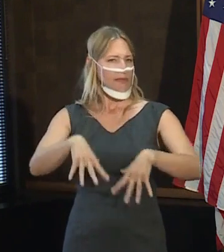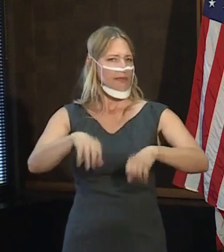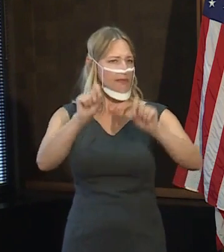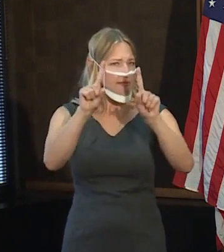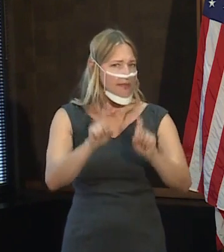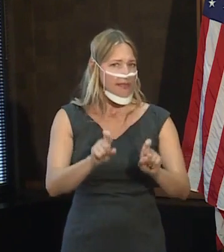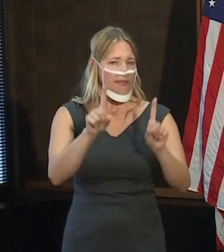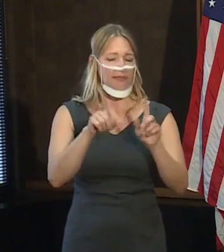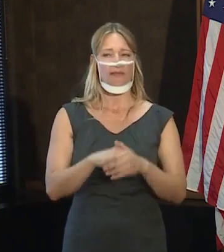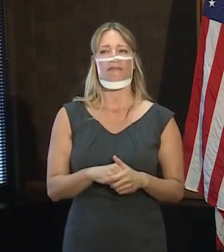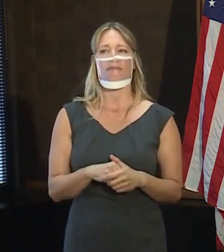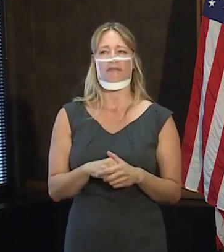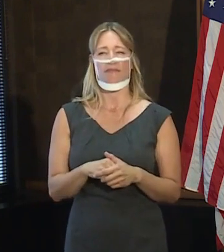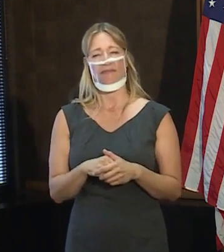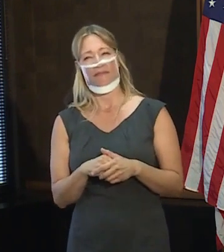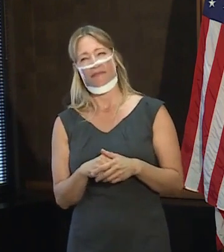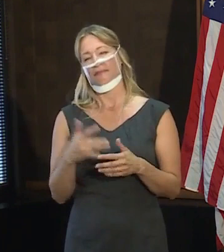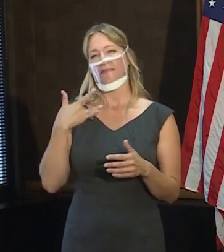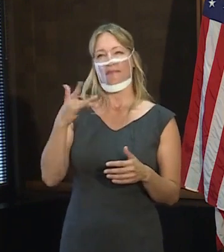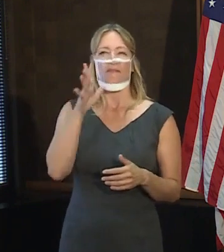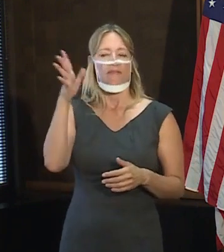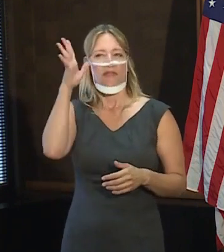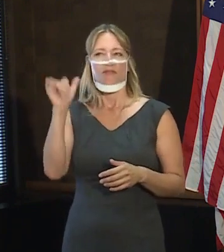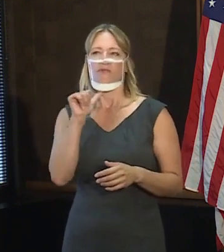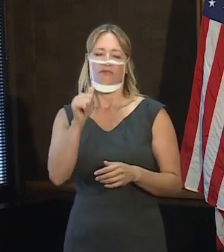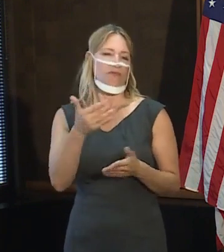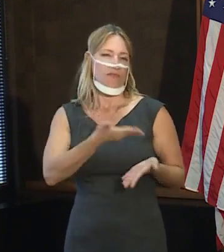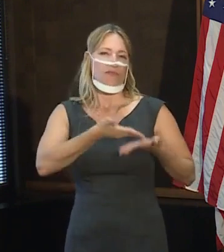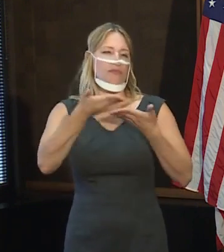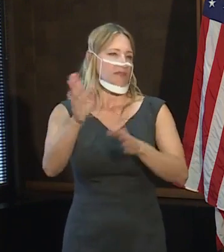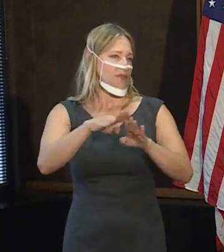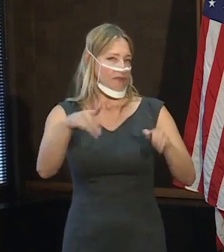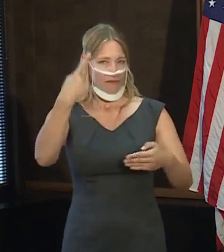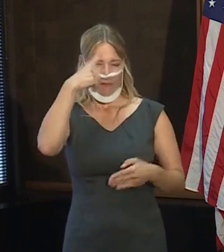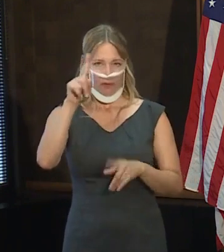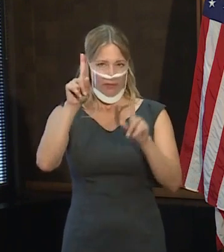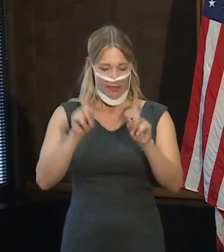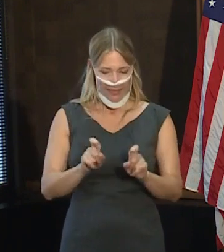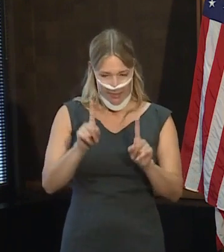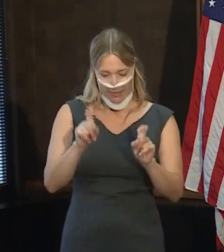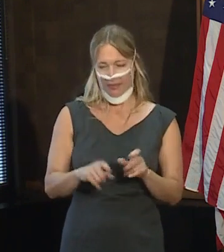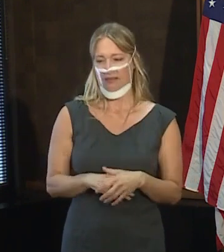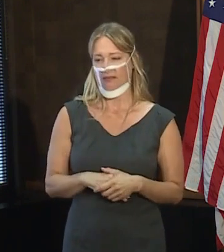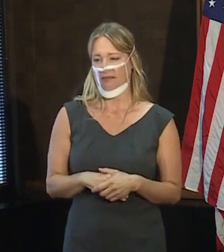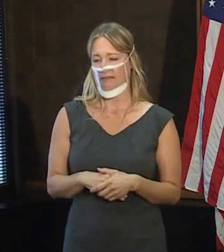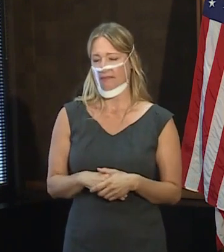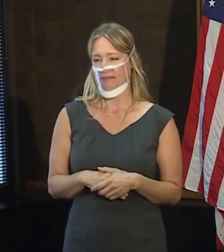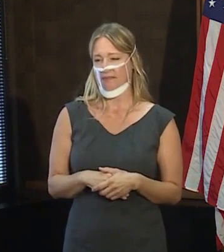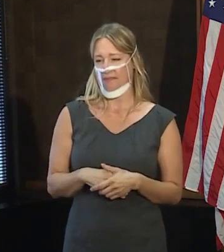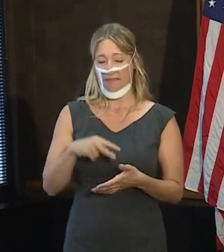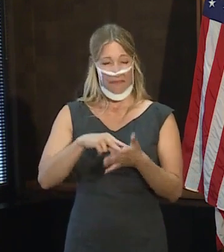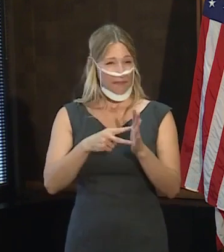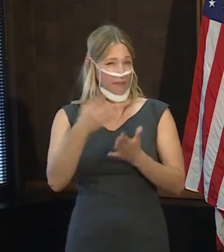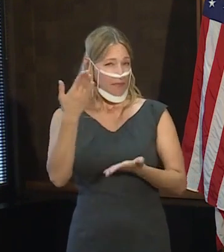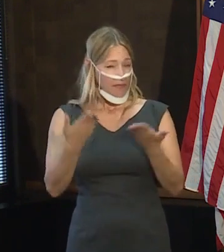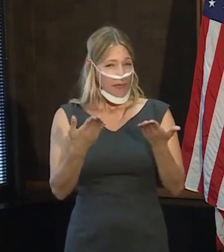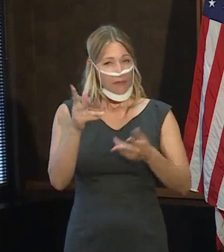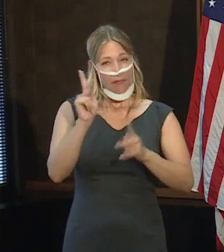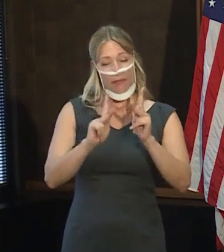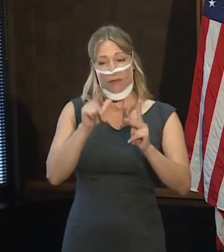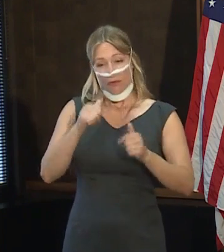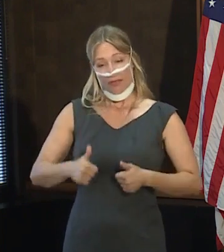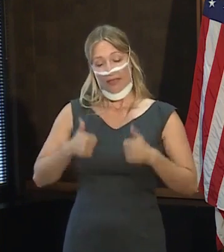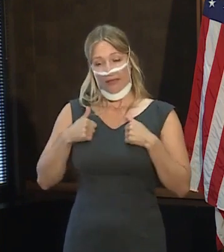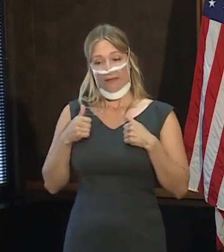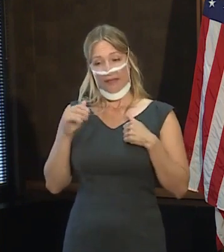HOW MANY OF THESE YOUNG CHILDREN WOULD ACTUALLY BE TESTED BECAUSE MOST LIKELY PARENTS REALLY DO NOT GO FORWARD AND TEST THEIR CHILDREN.